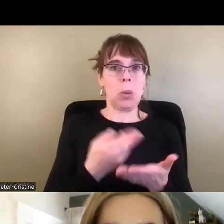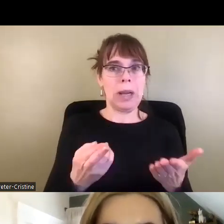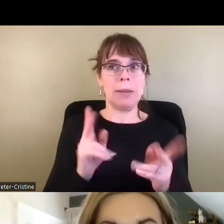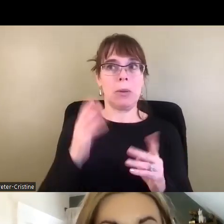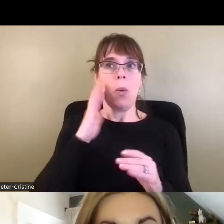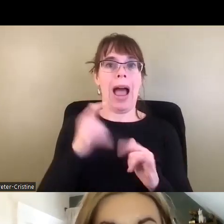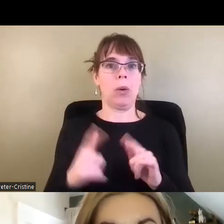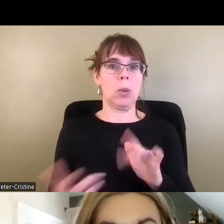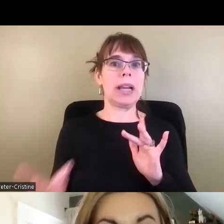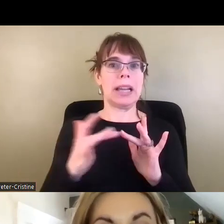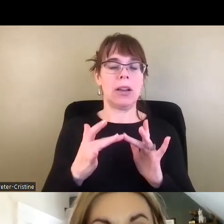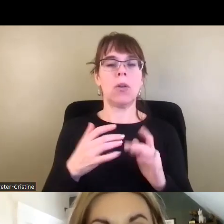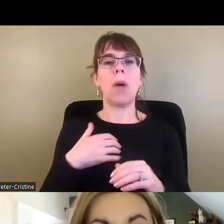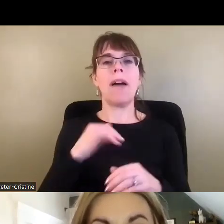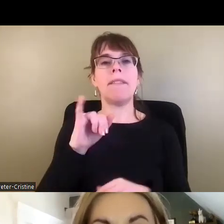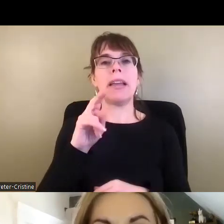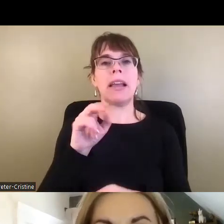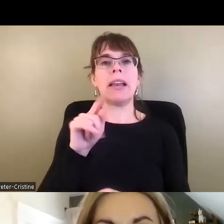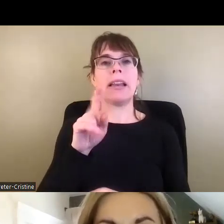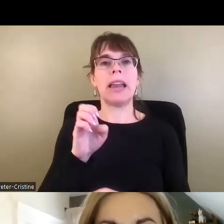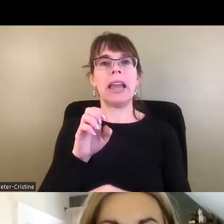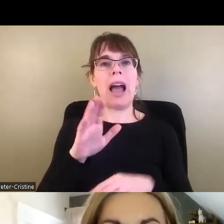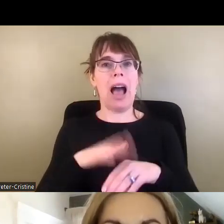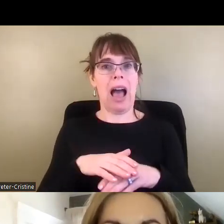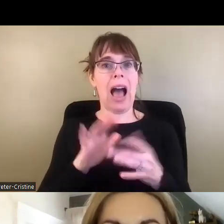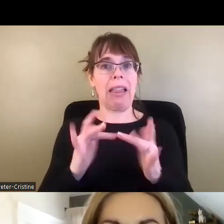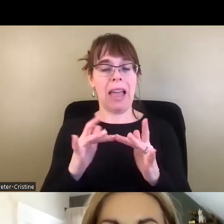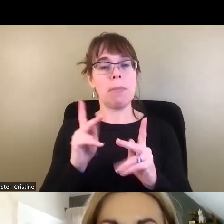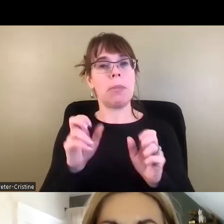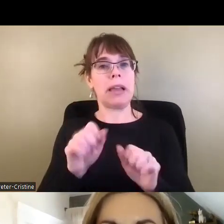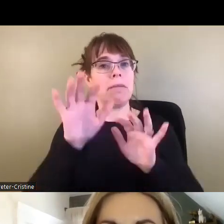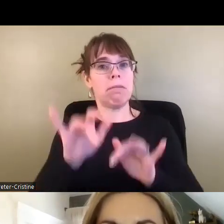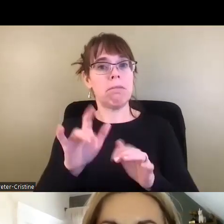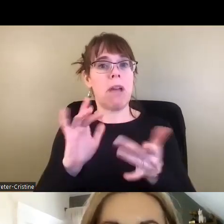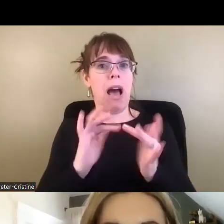We have an intake form online, that that clients can fill out. We gather